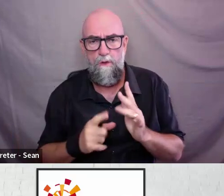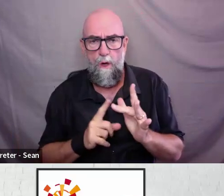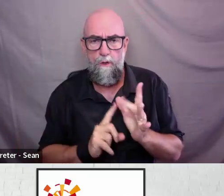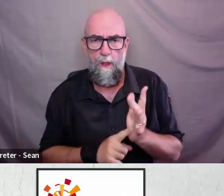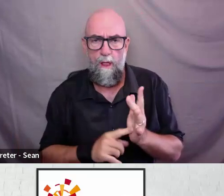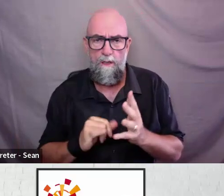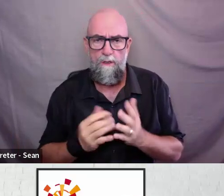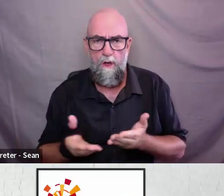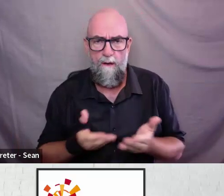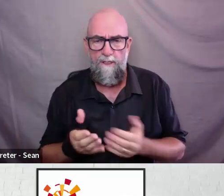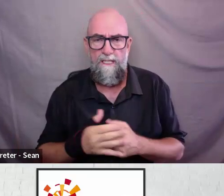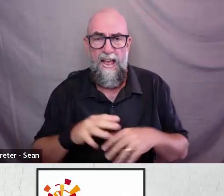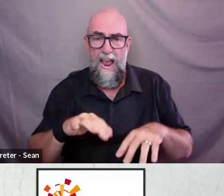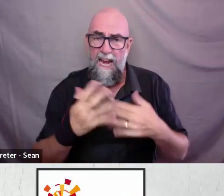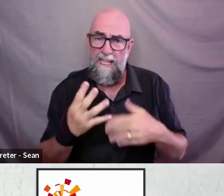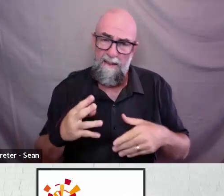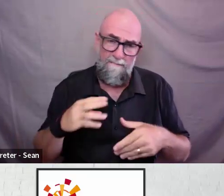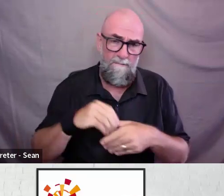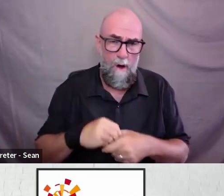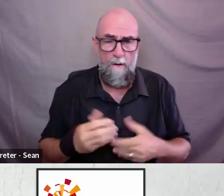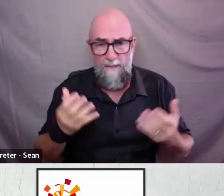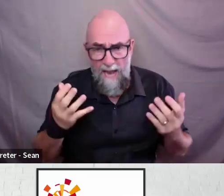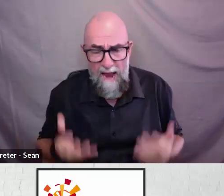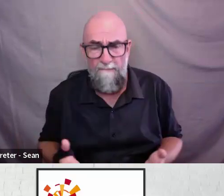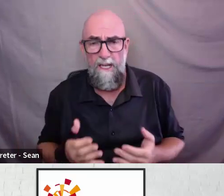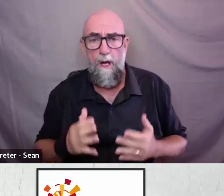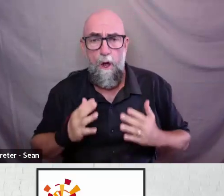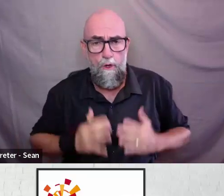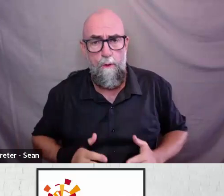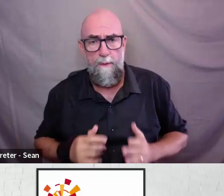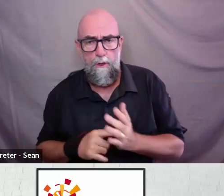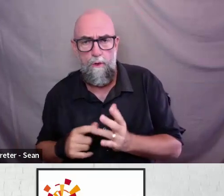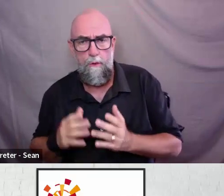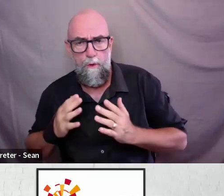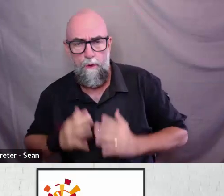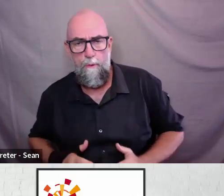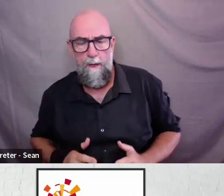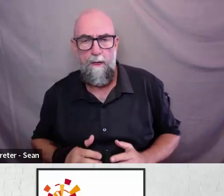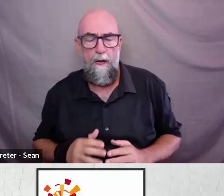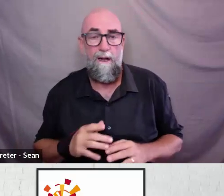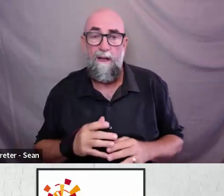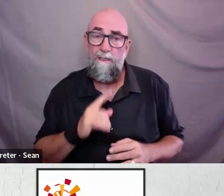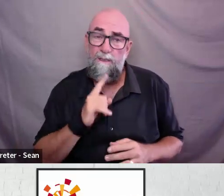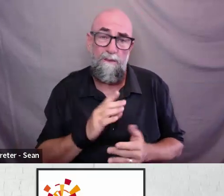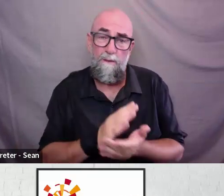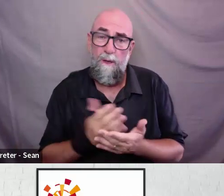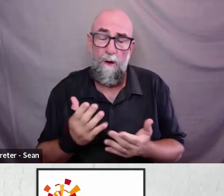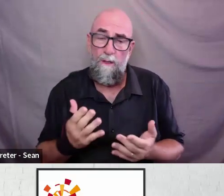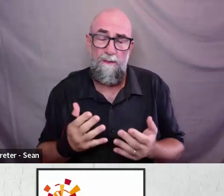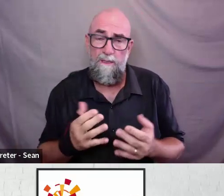extractive economy which is pulling things out of the ground and selling them off to the highest bidder.